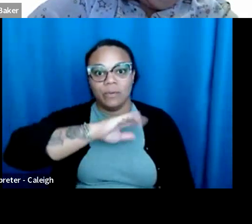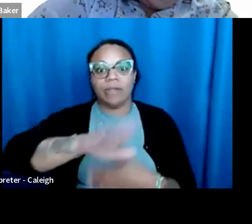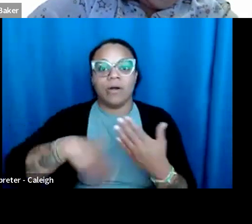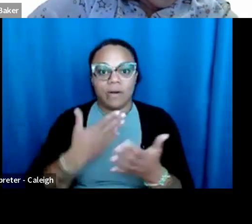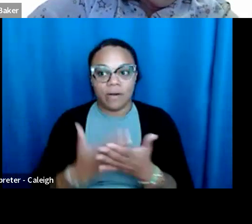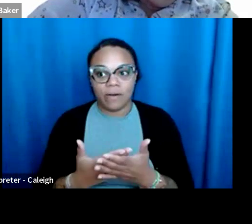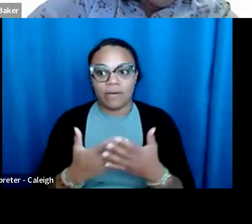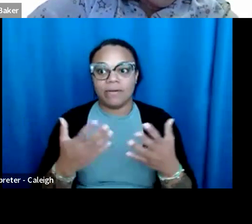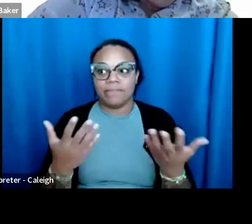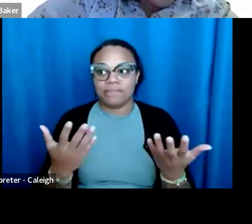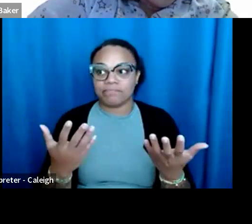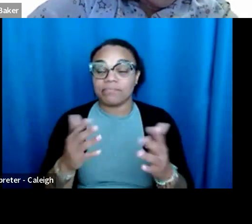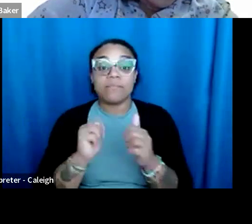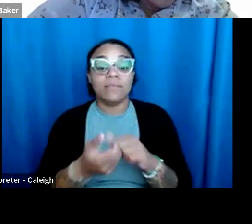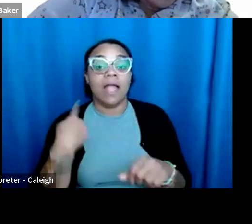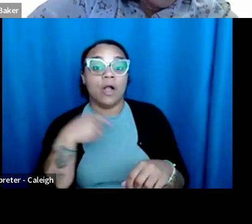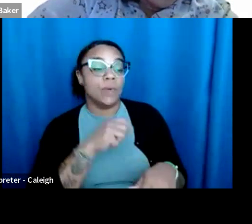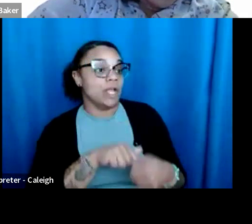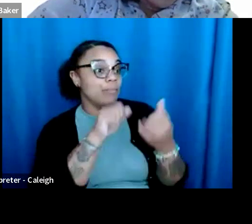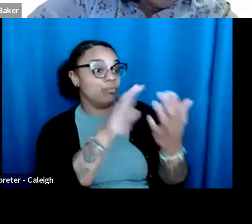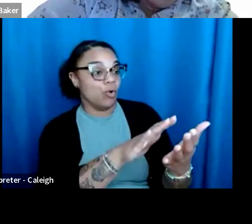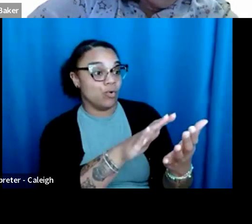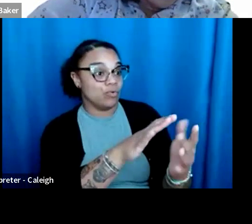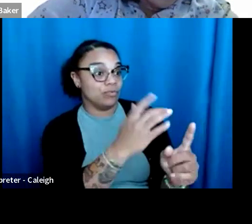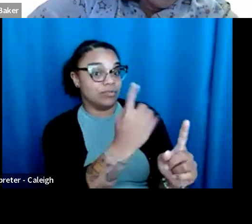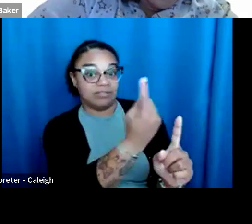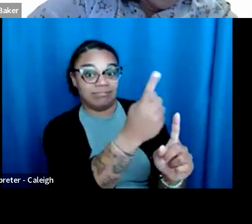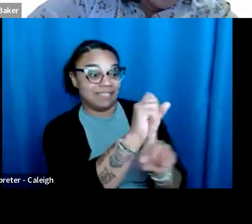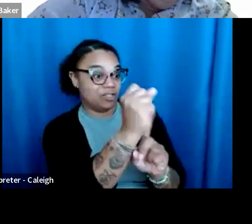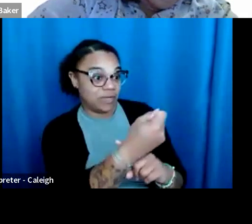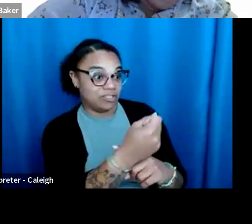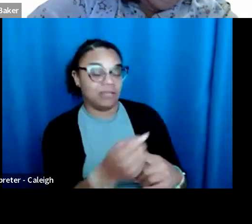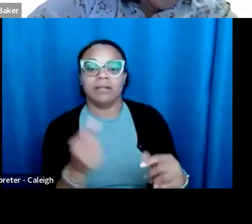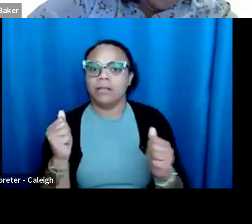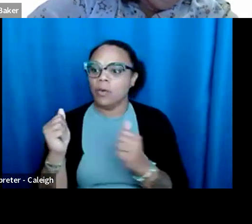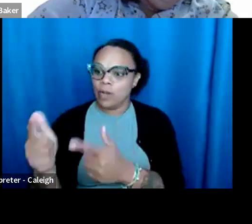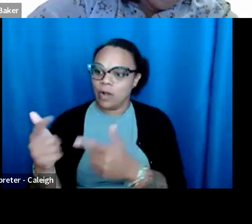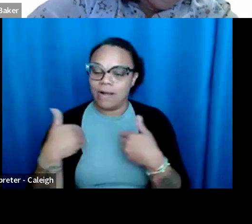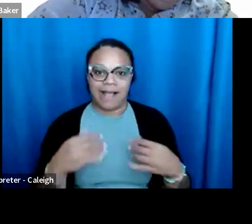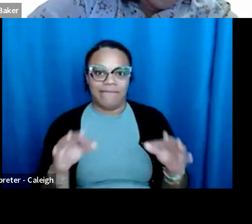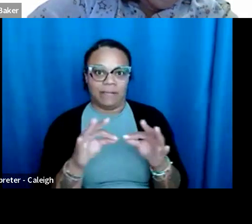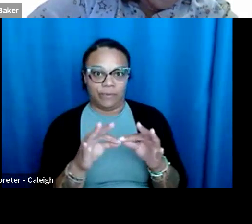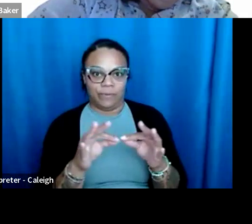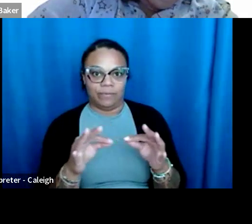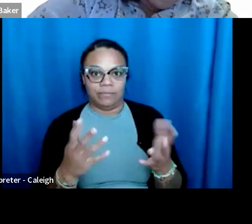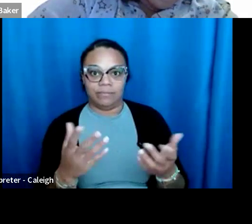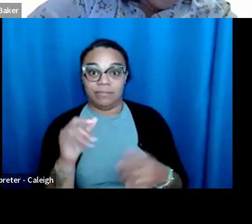The way we're approaching things all have value, and if we get there, and even if we don't get there,